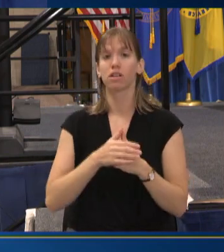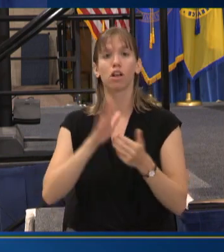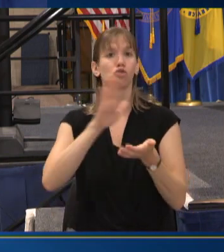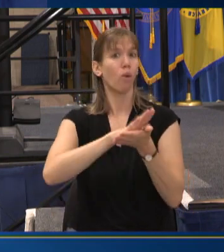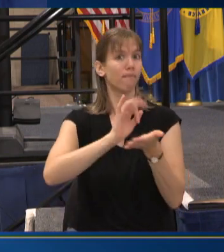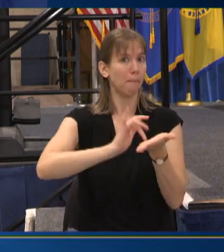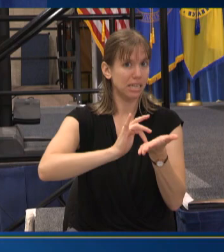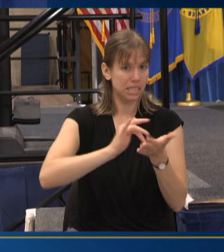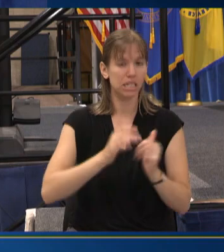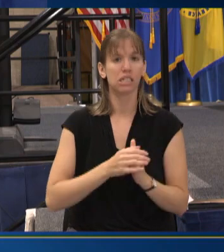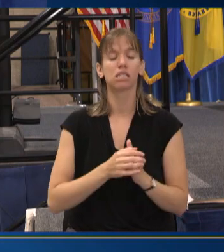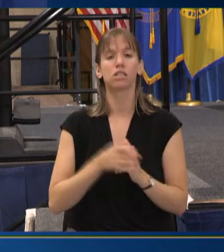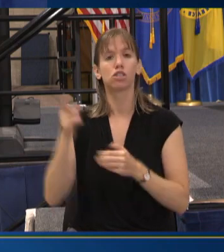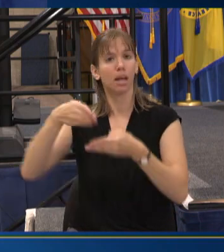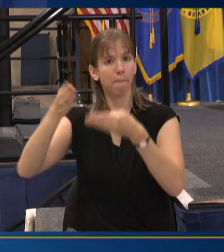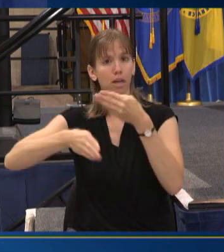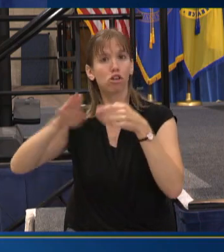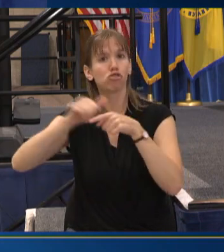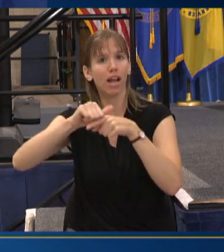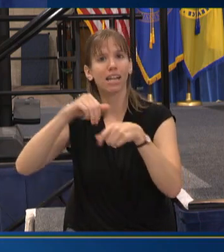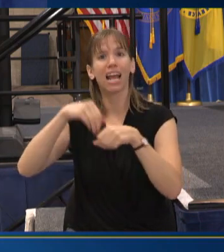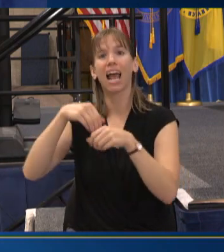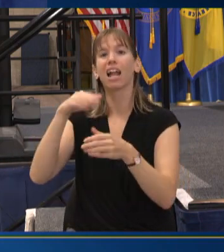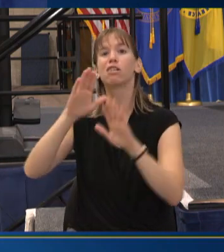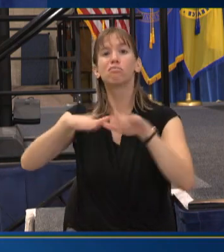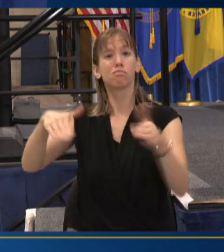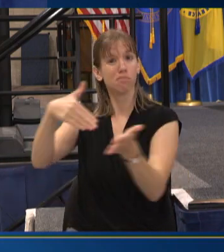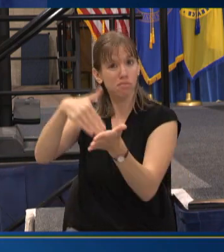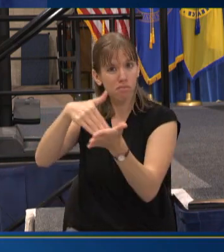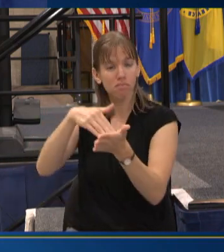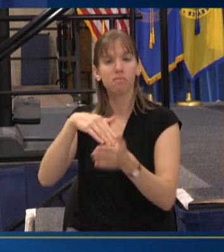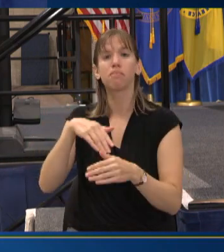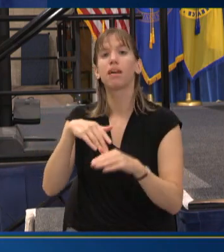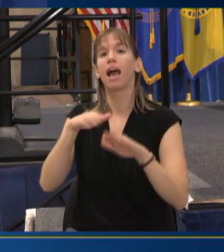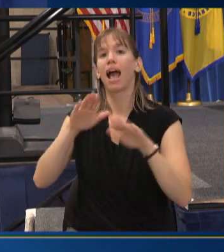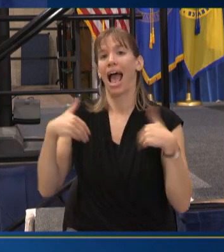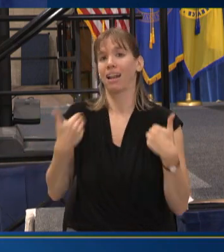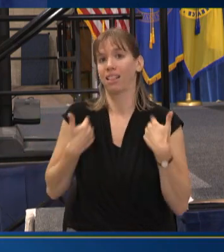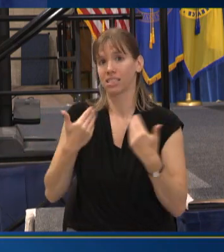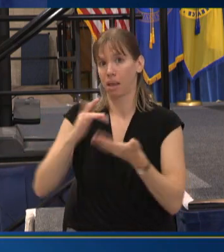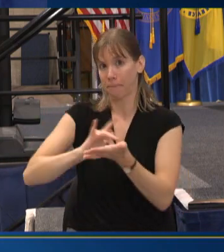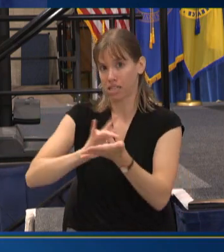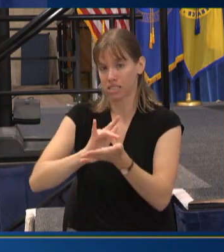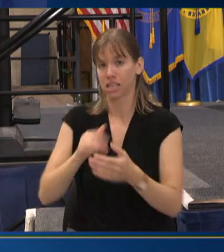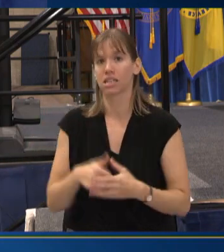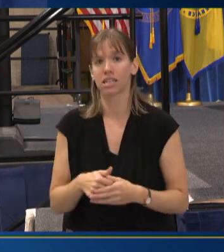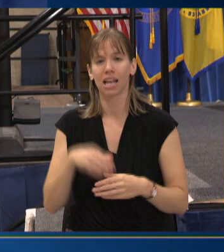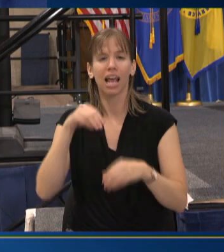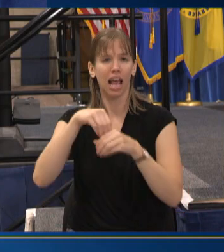admiral Levine completed her training in pediatrics and adolescent medicine at the Mount Sinai Medical Center in New York City.